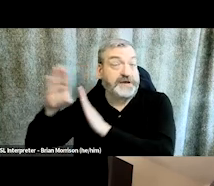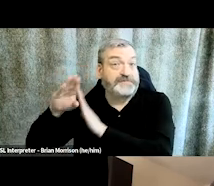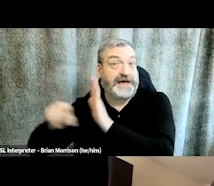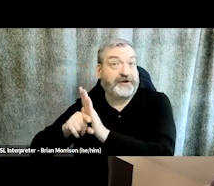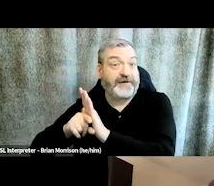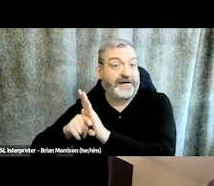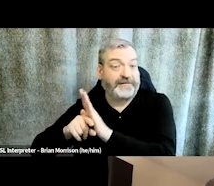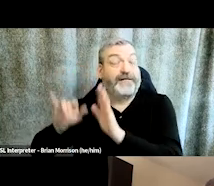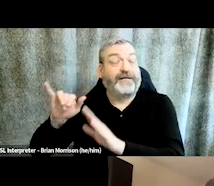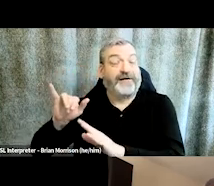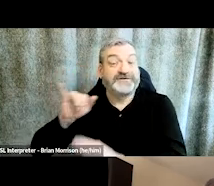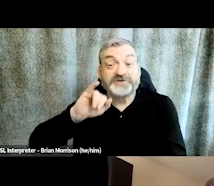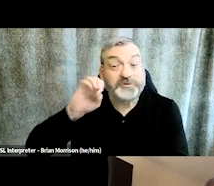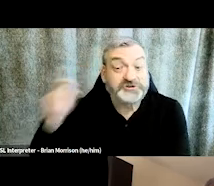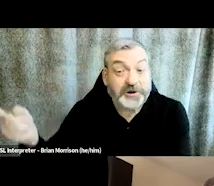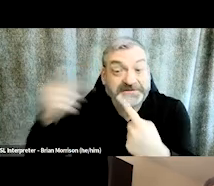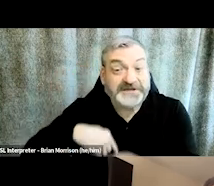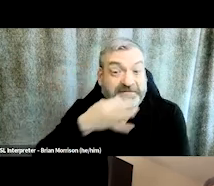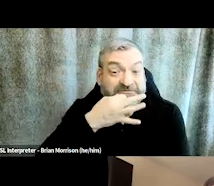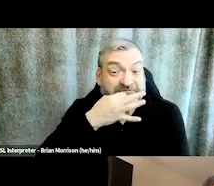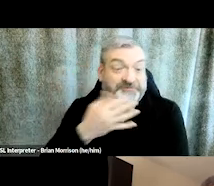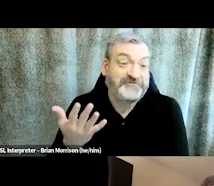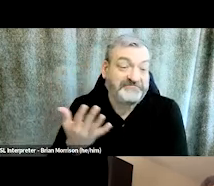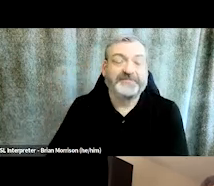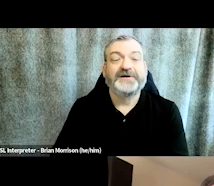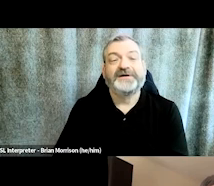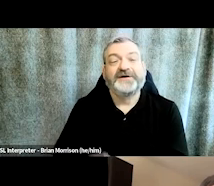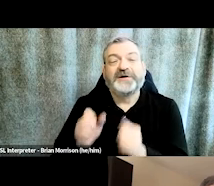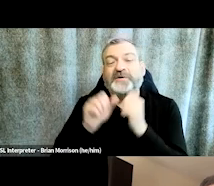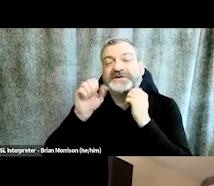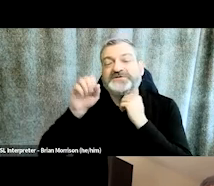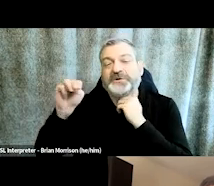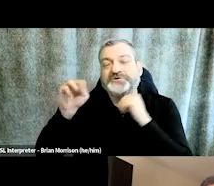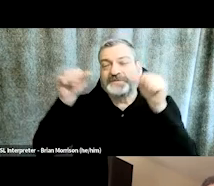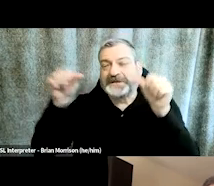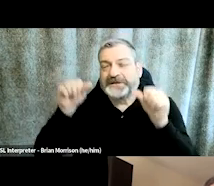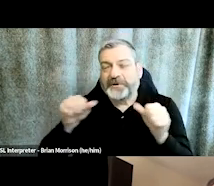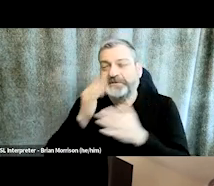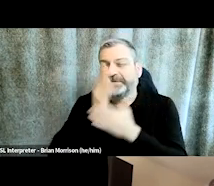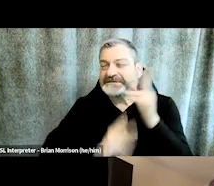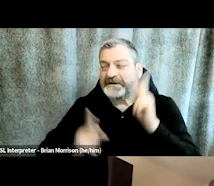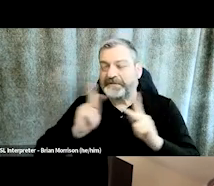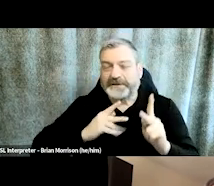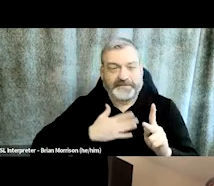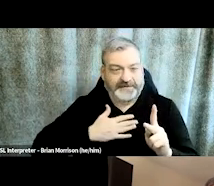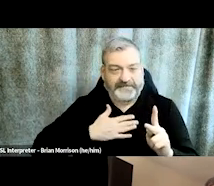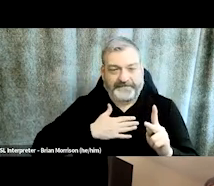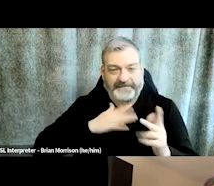But also, as you mentioned, with social media posts, some of the people in my network, they put their alt text in the post